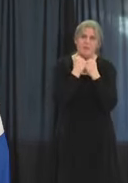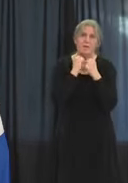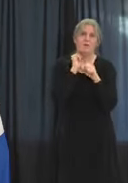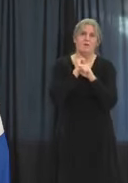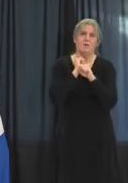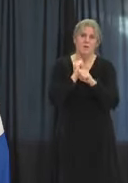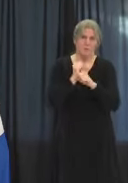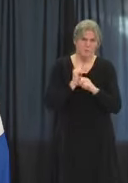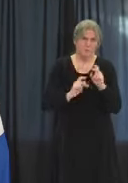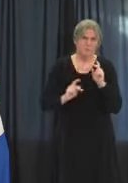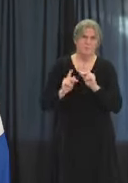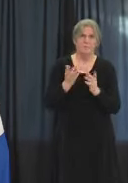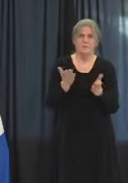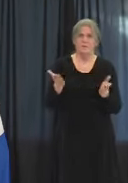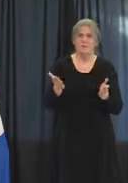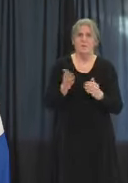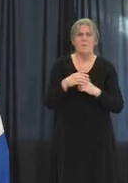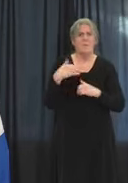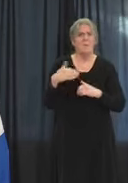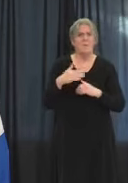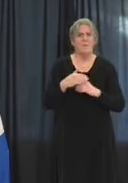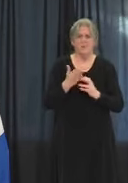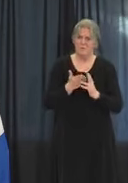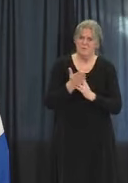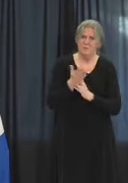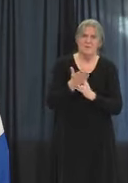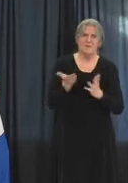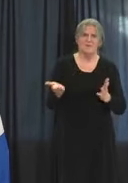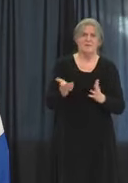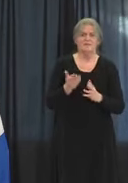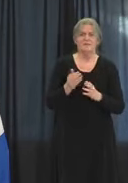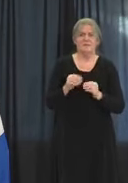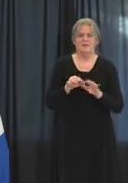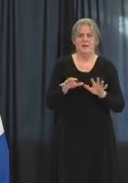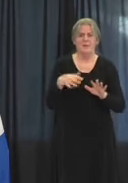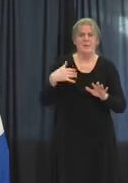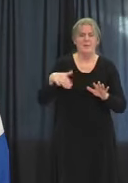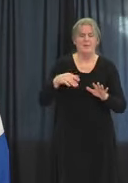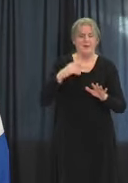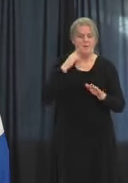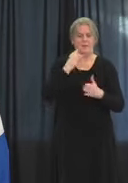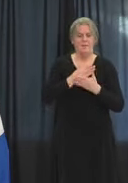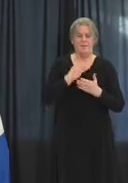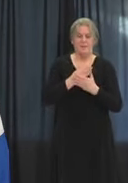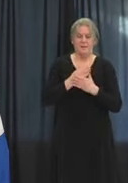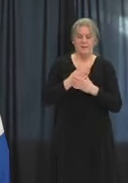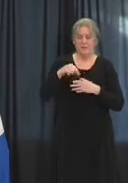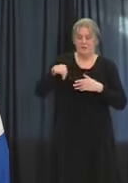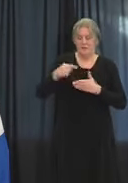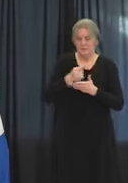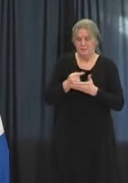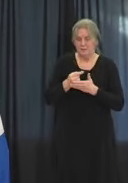workforce is a critical part of maintaining us through a pandemic. We have to think not just about